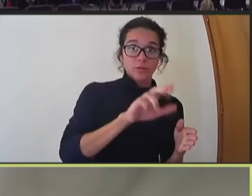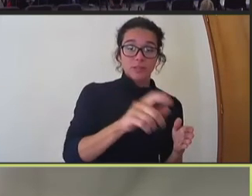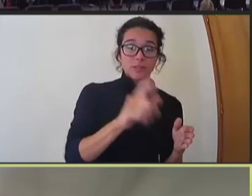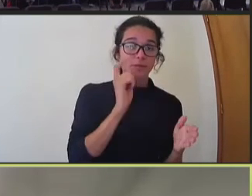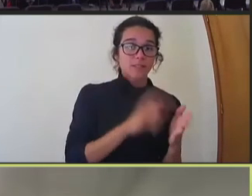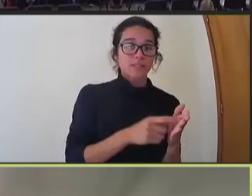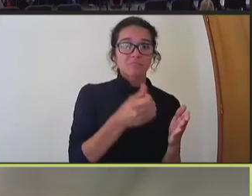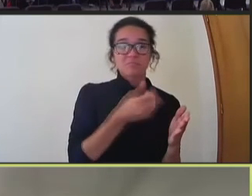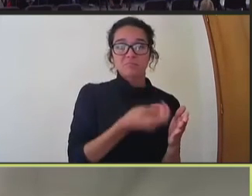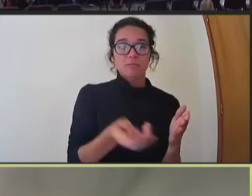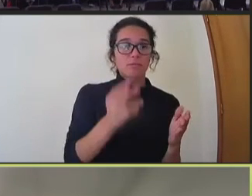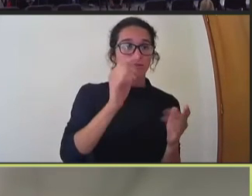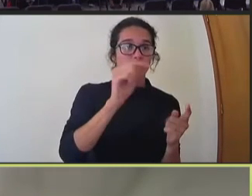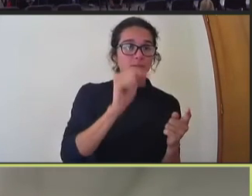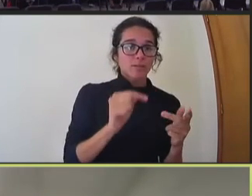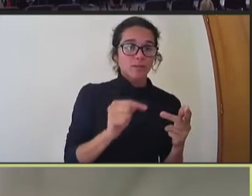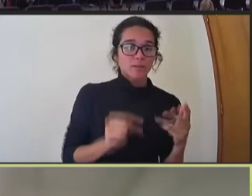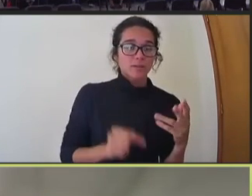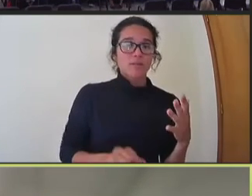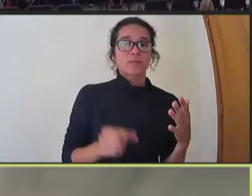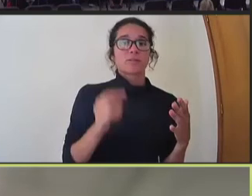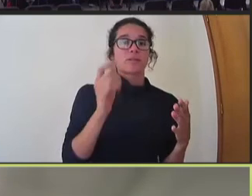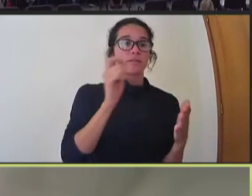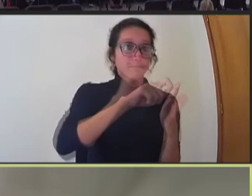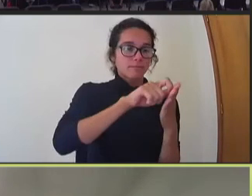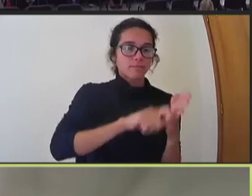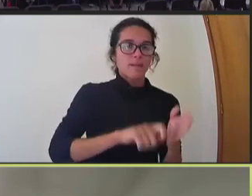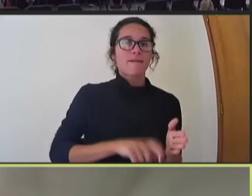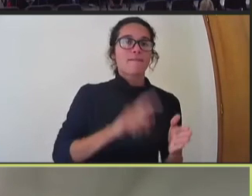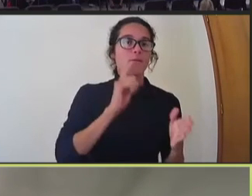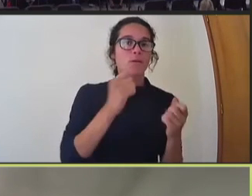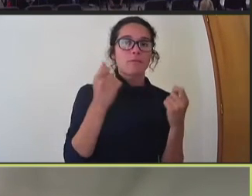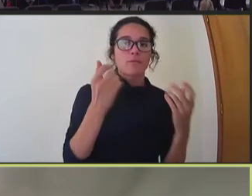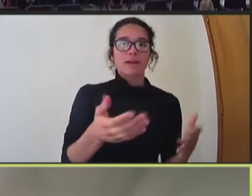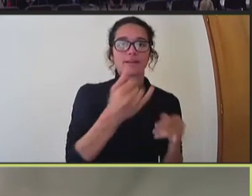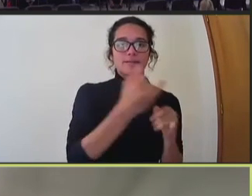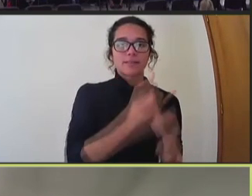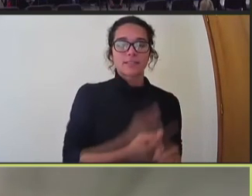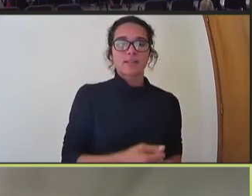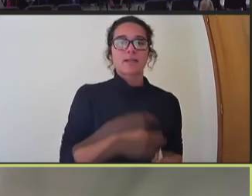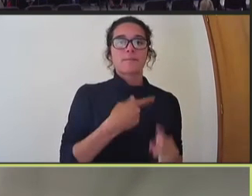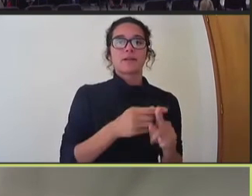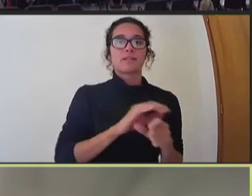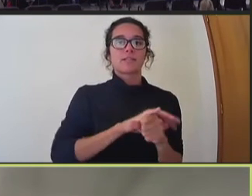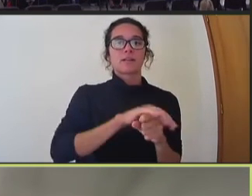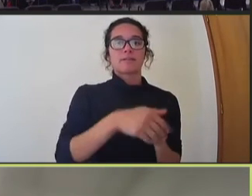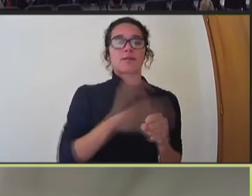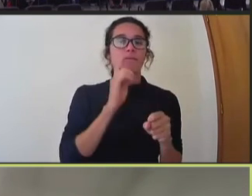the number of facilities and the breadth of the coverage, the diversity of the platforms here,